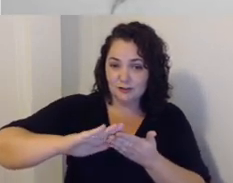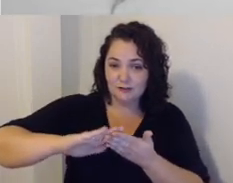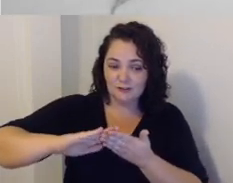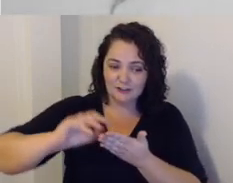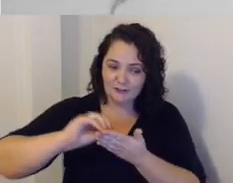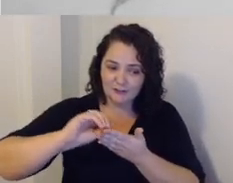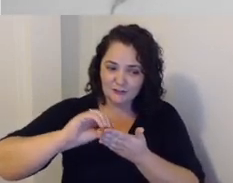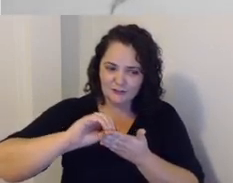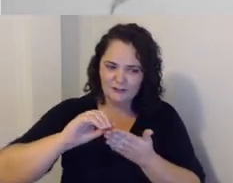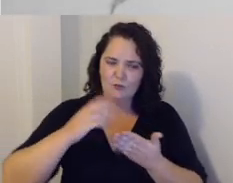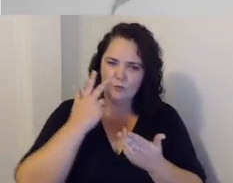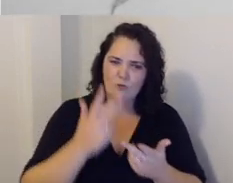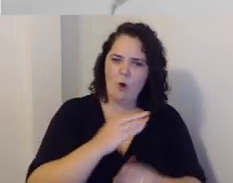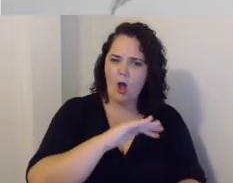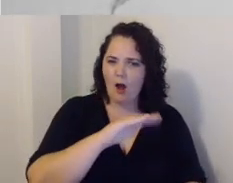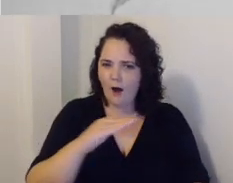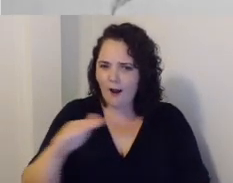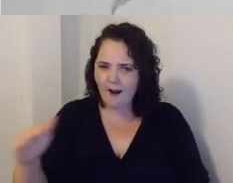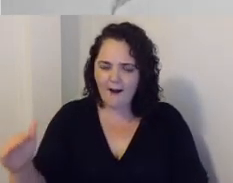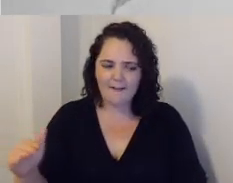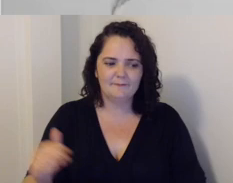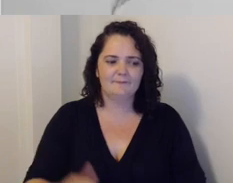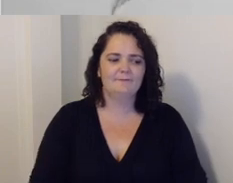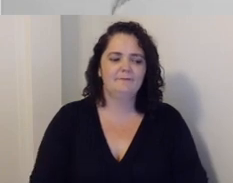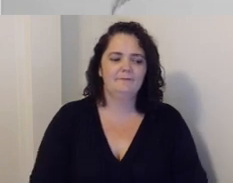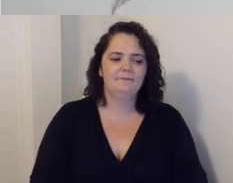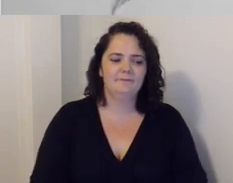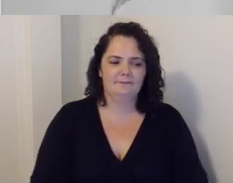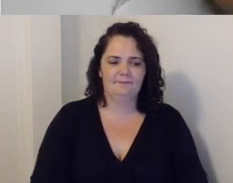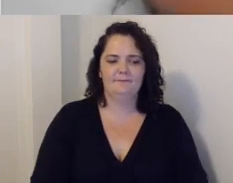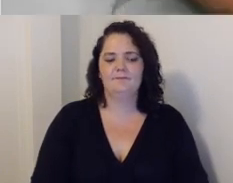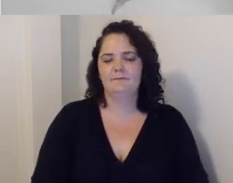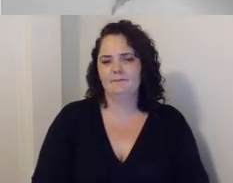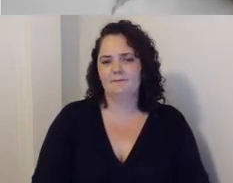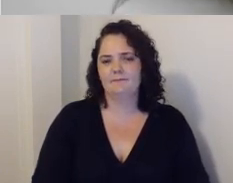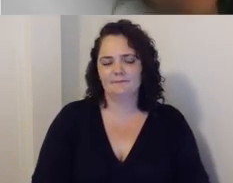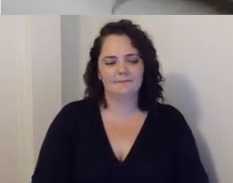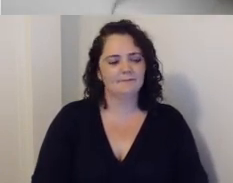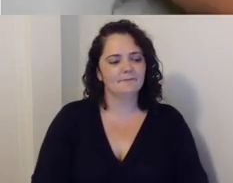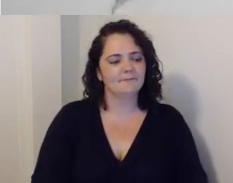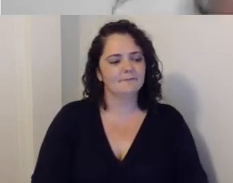that line that indicates first that edge that goes all the way in but then what I'm